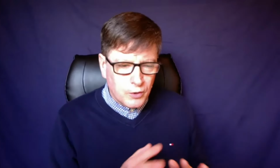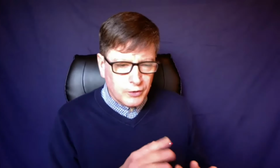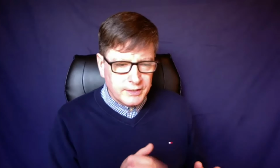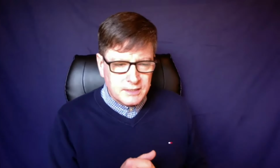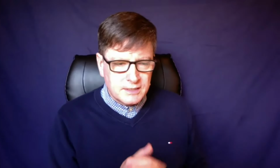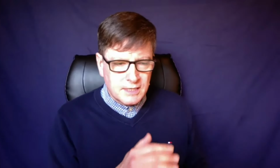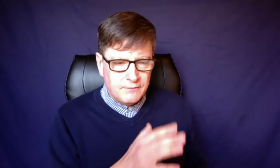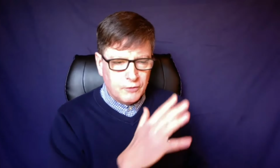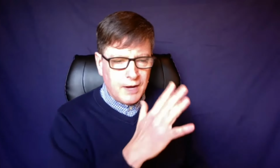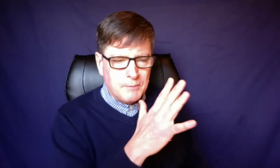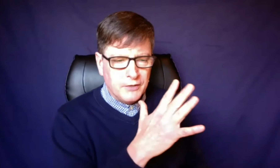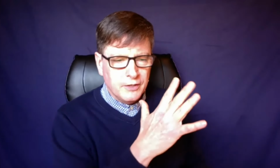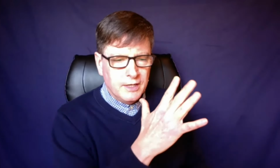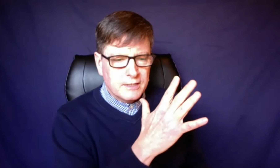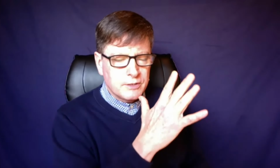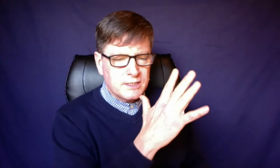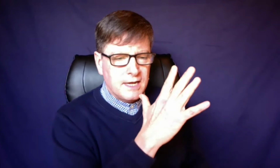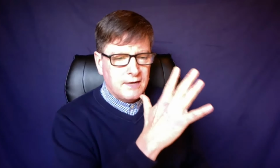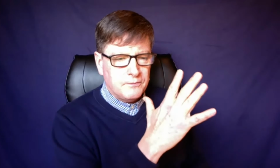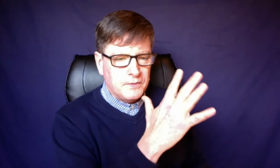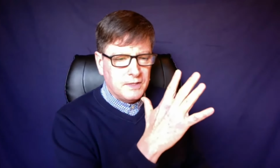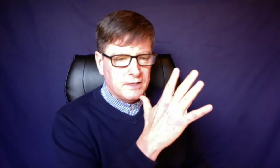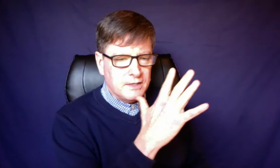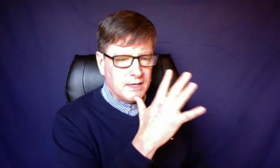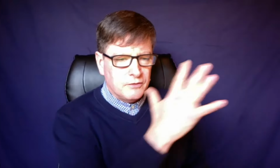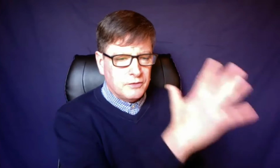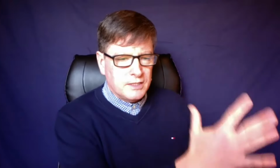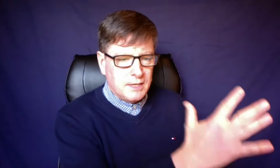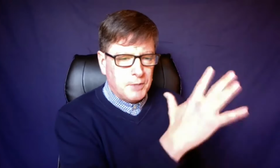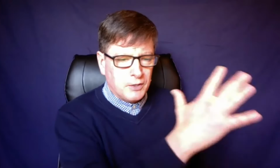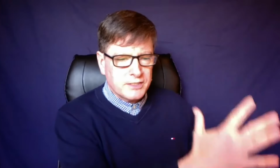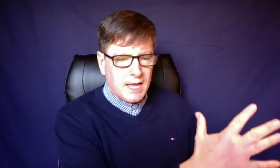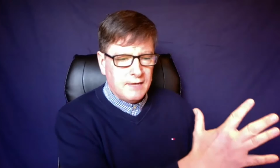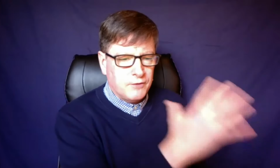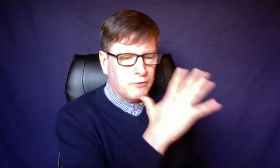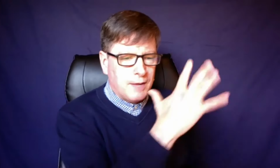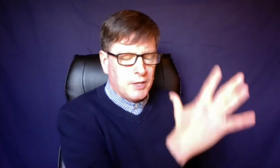likely that you'll recognize that sign \iff\IF even though thened has are together. A common sign in our